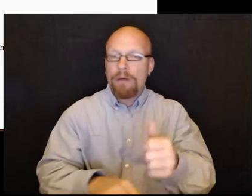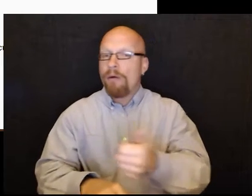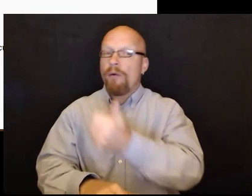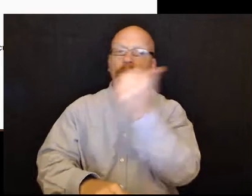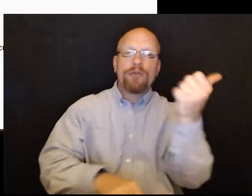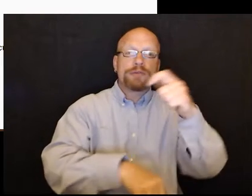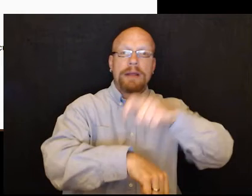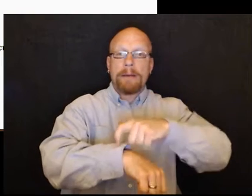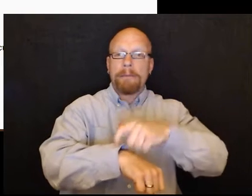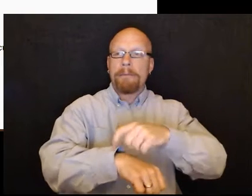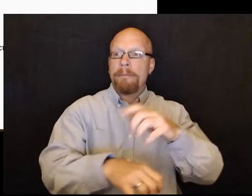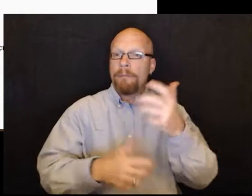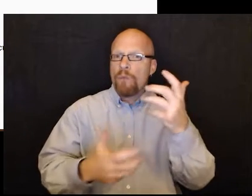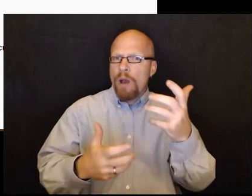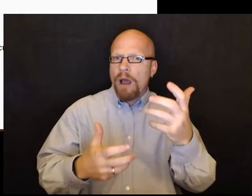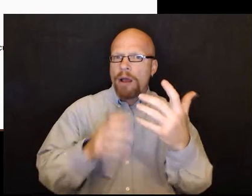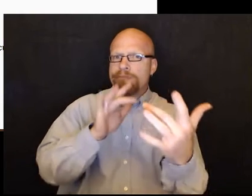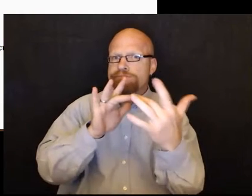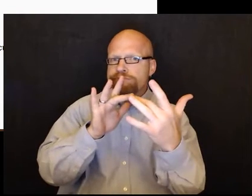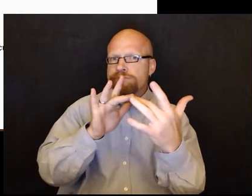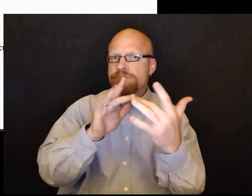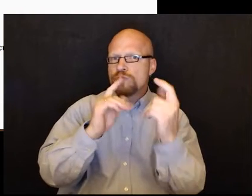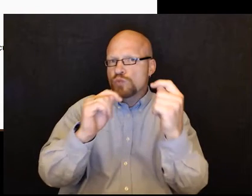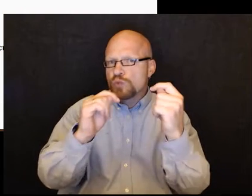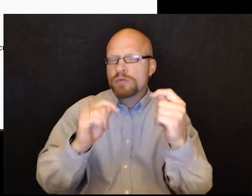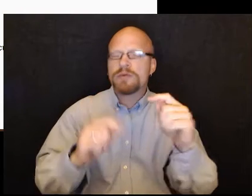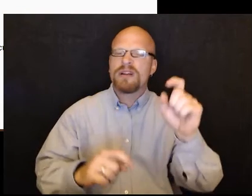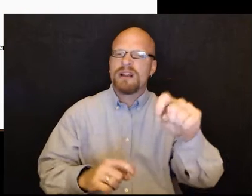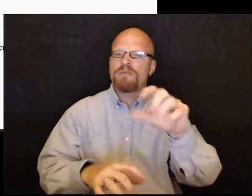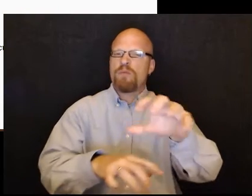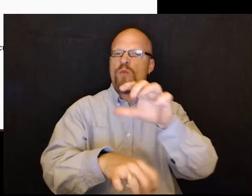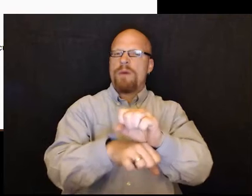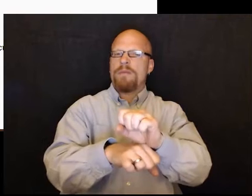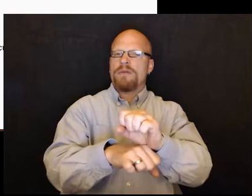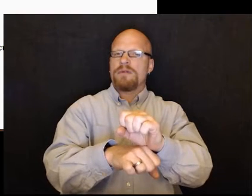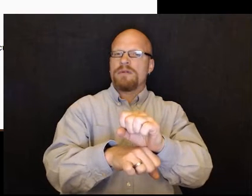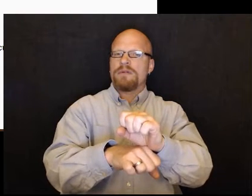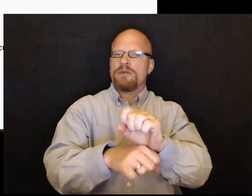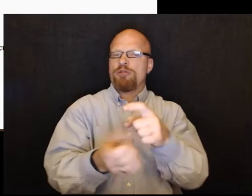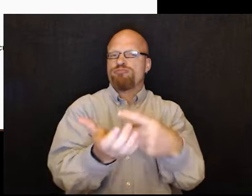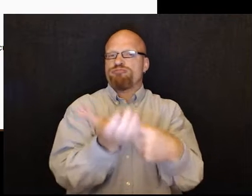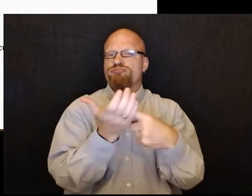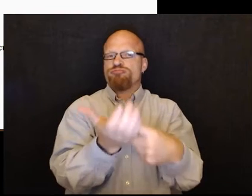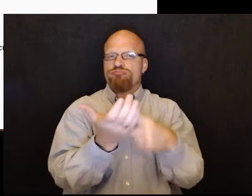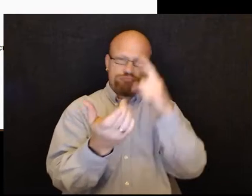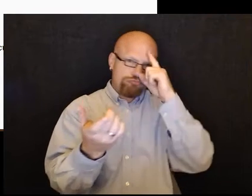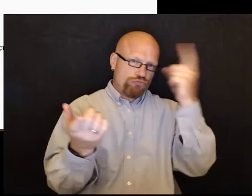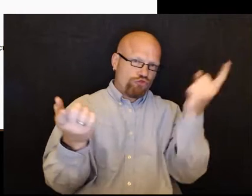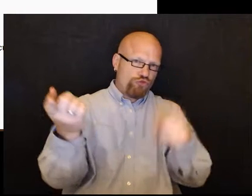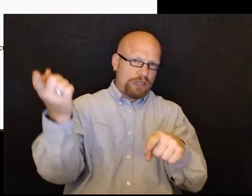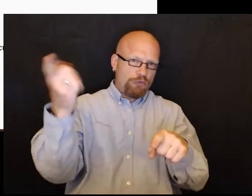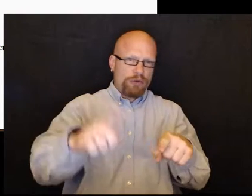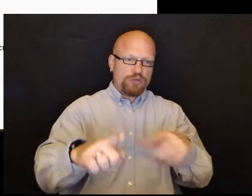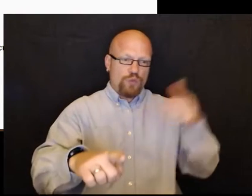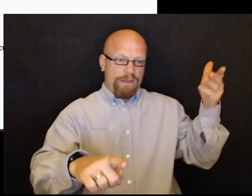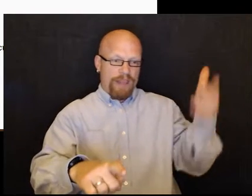the drop-in situation without appointment needed... But at other times you can make appointments please do